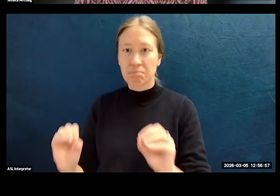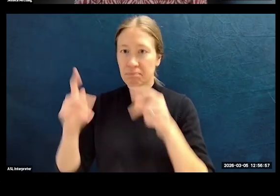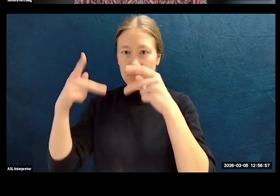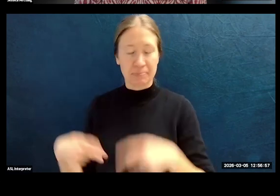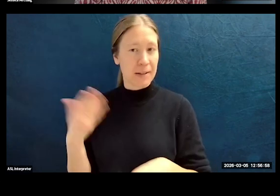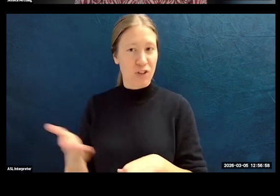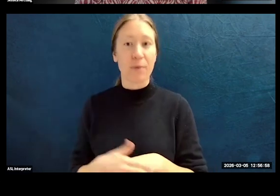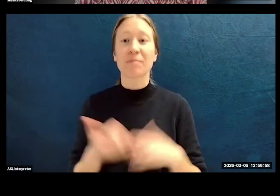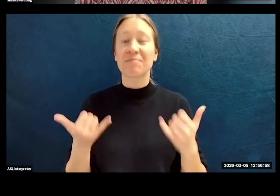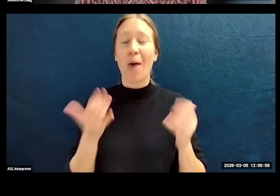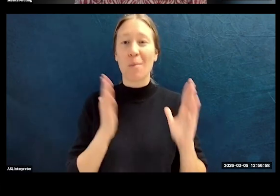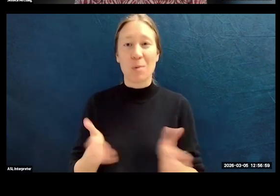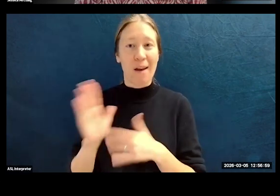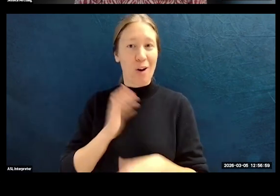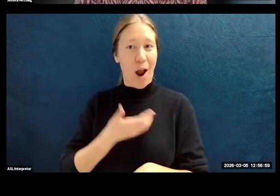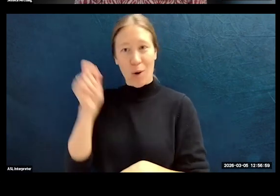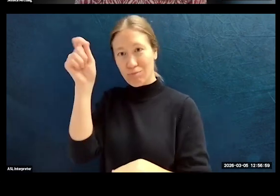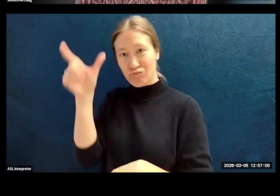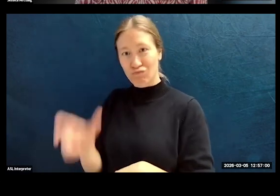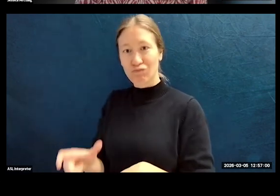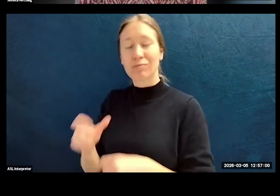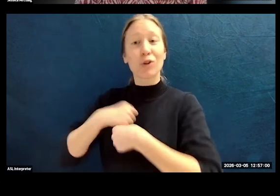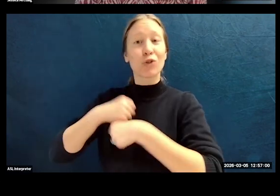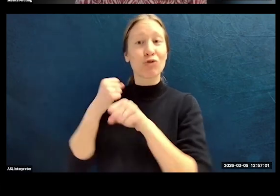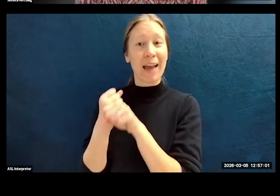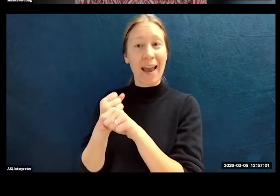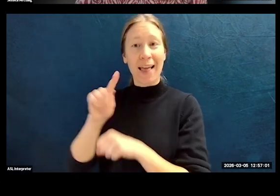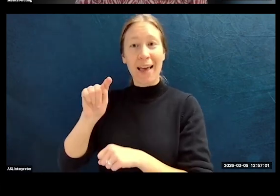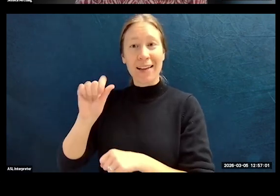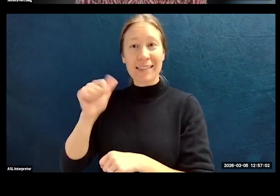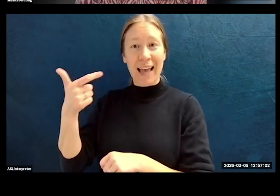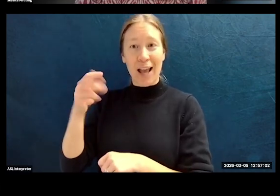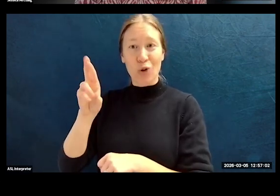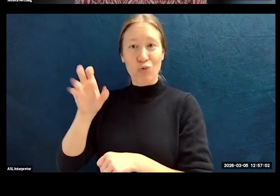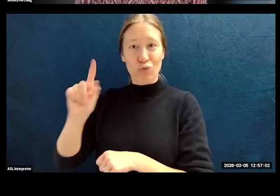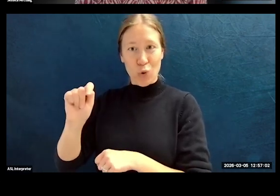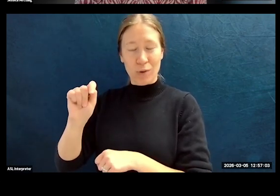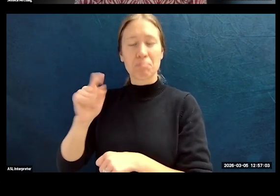Let's prepare our panel by creating a tags root. Think of this like the ground your tags tree will grow in.